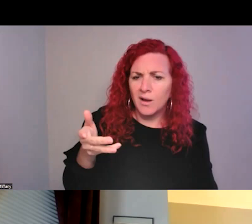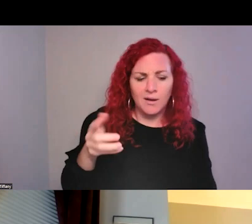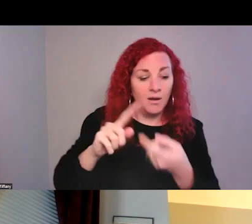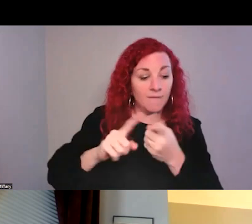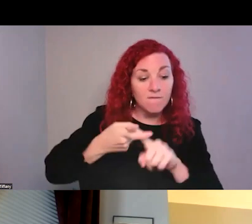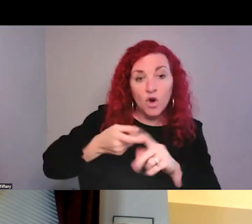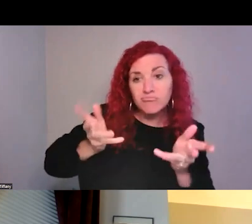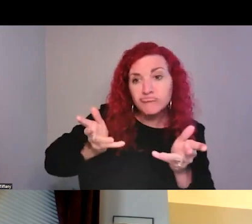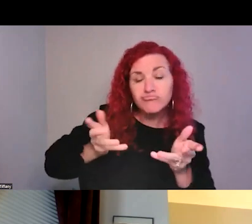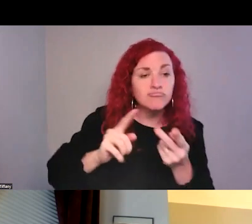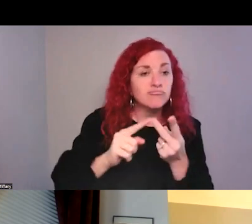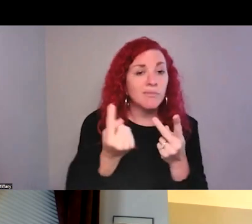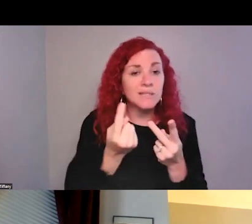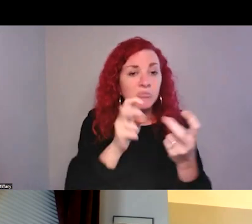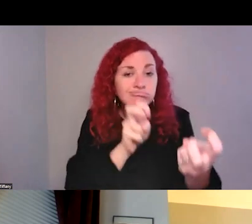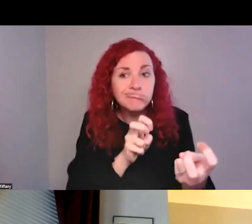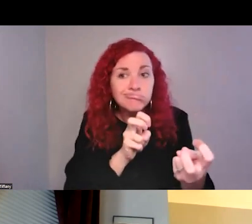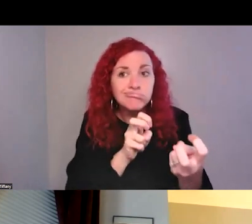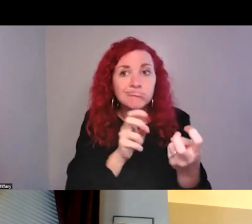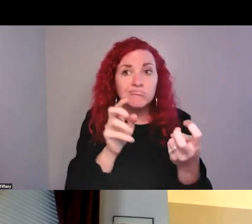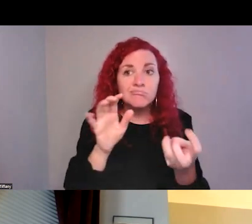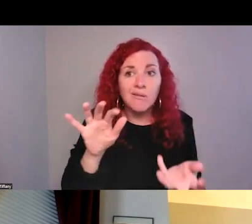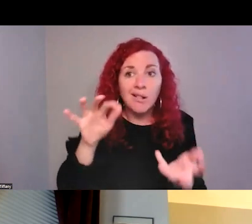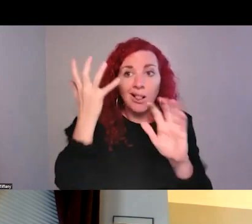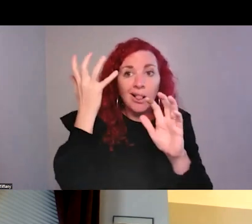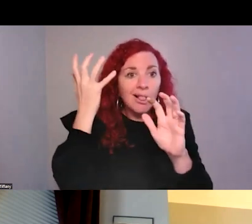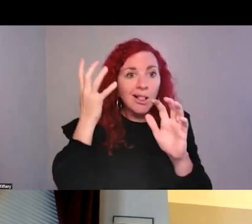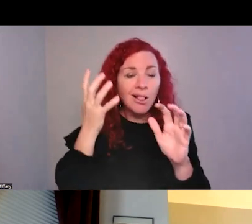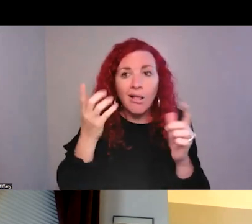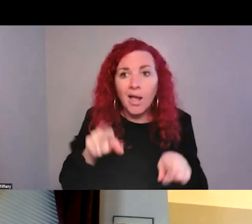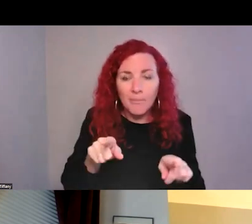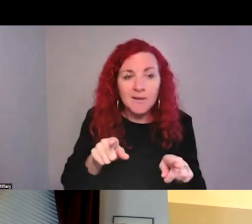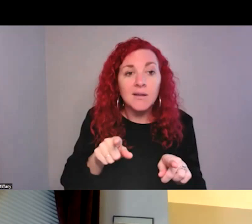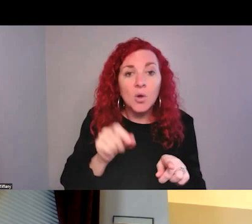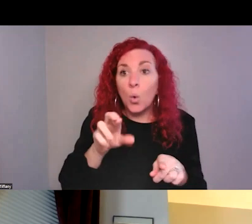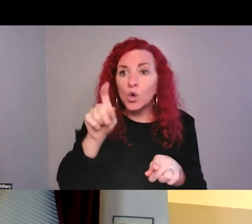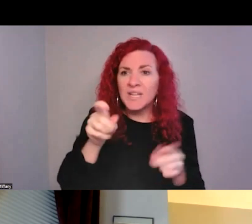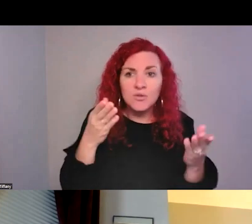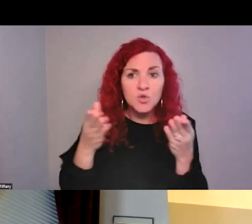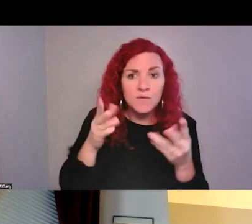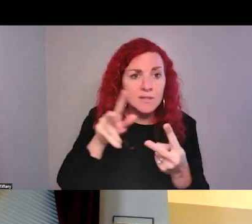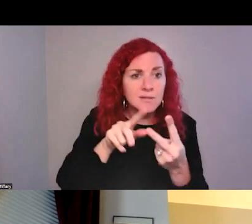IS IT A FRIEND TO TALK TO OR SOMEONE TO SIT WITH YOU? DO YOU NEED SERVICES? DO YOU NEED A THERAPIST?